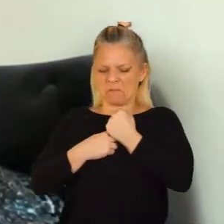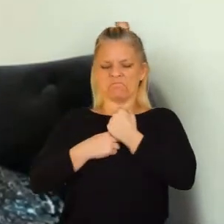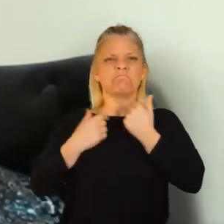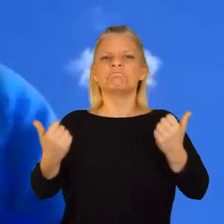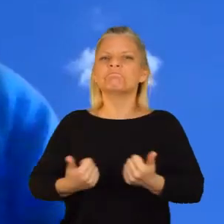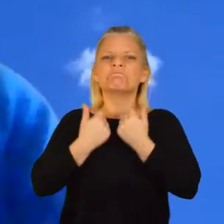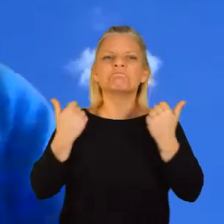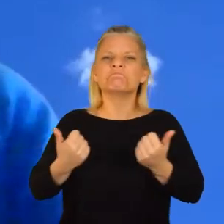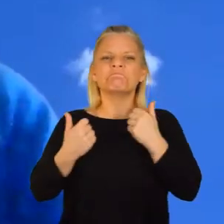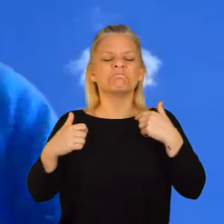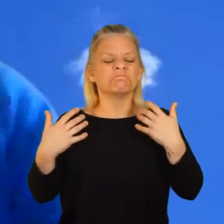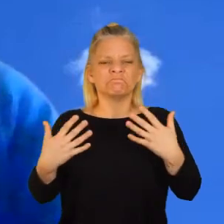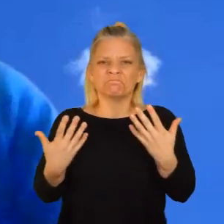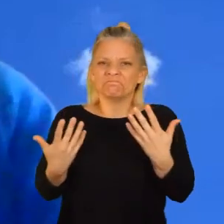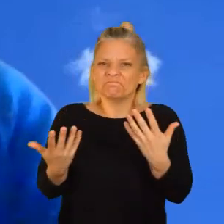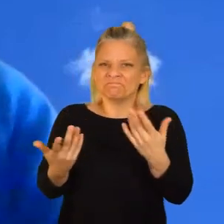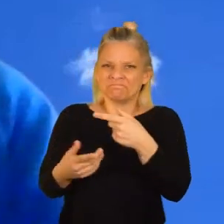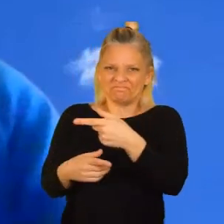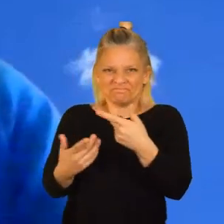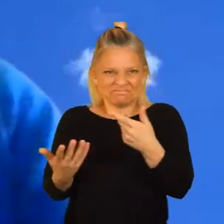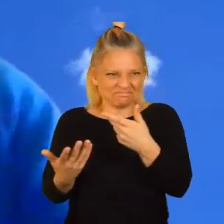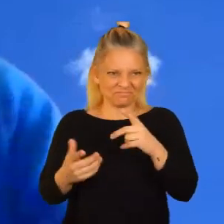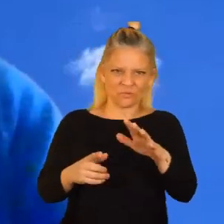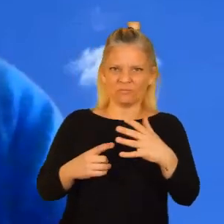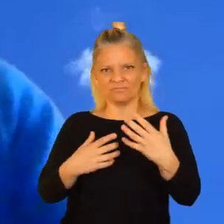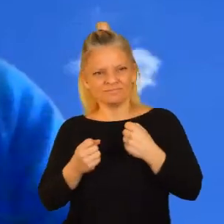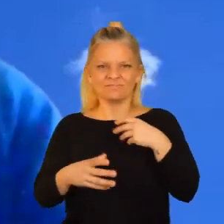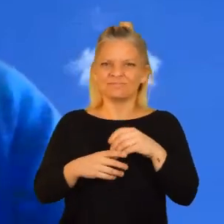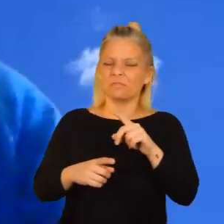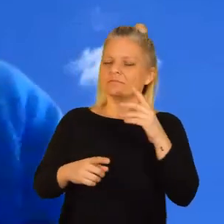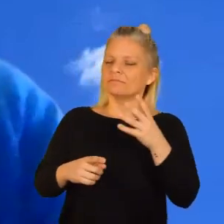Brilliant thank you so much and I think you were the person who got me just well you didn't get